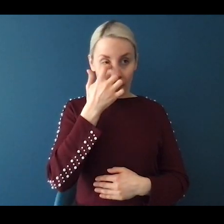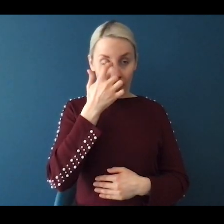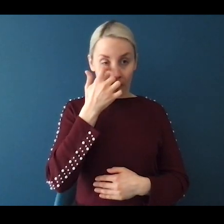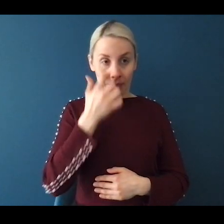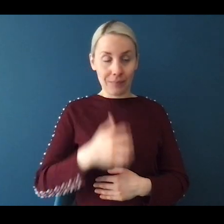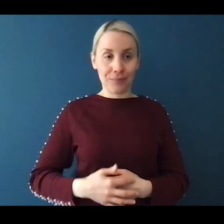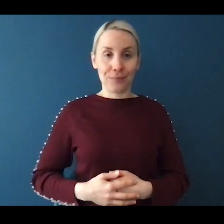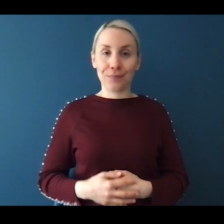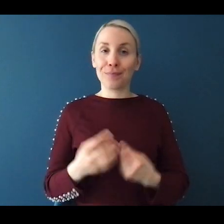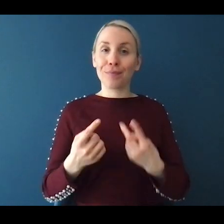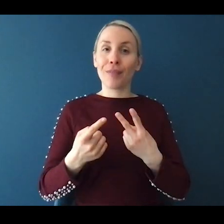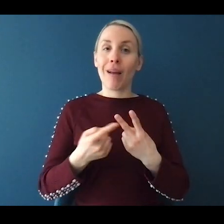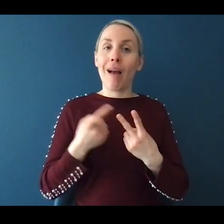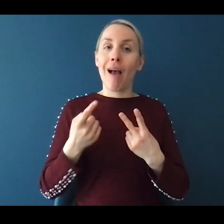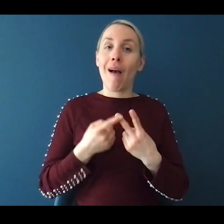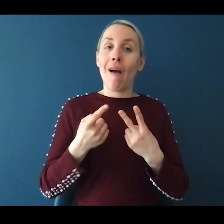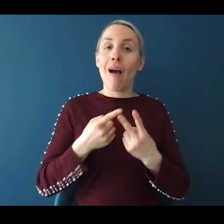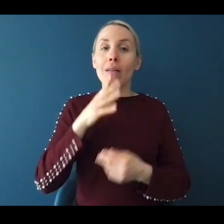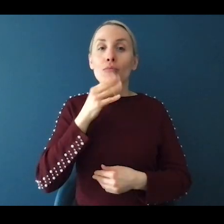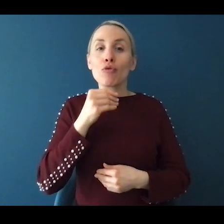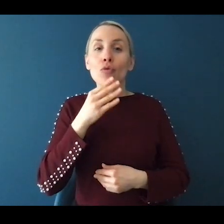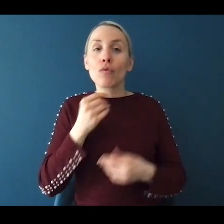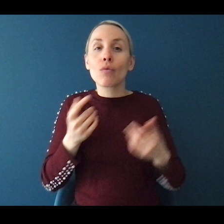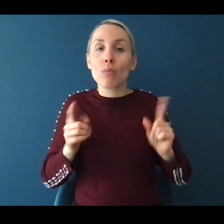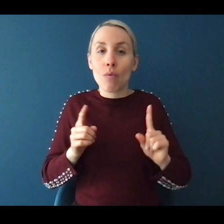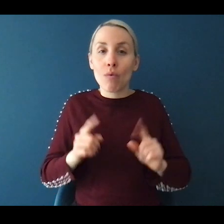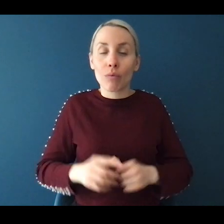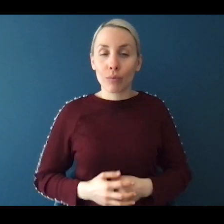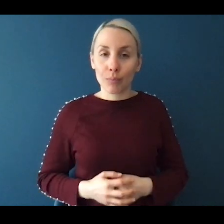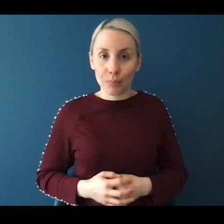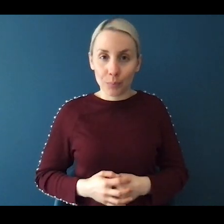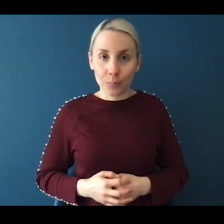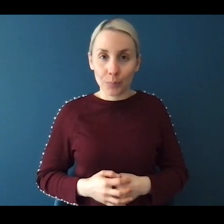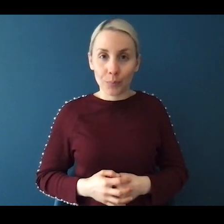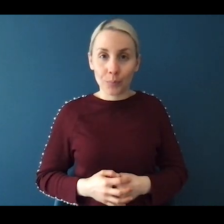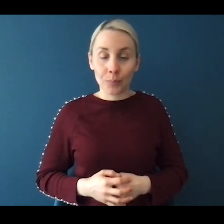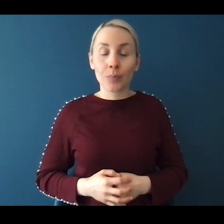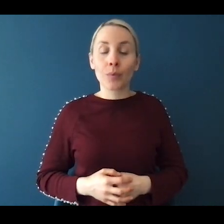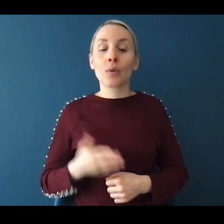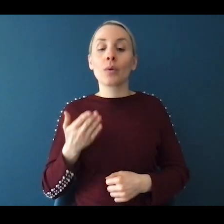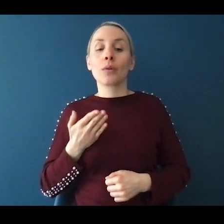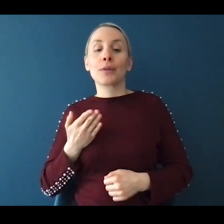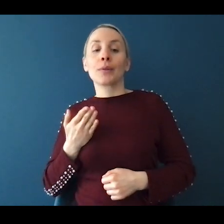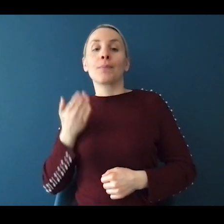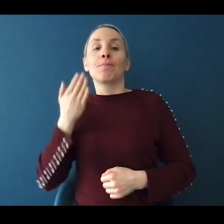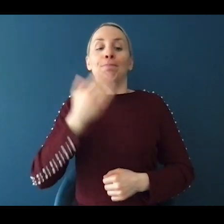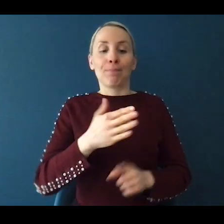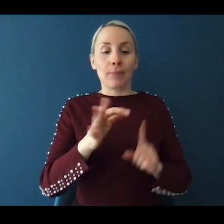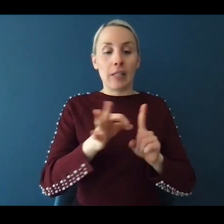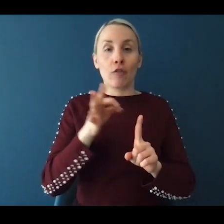moving online but I went into the interview with my USB stick with all of my presentation